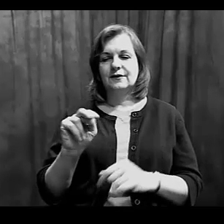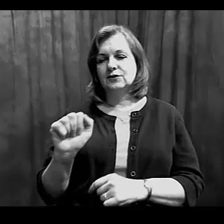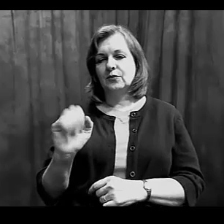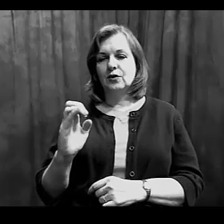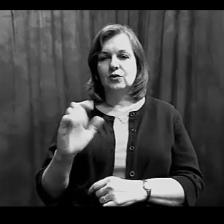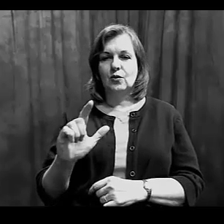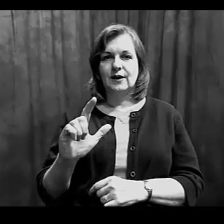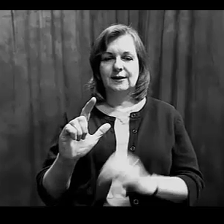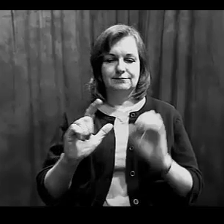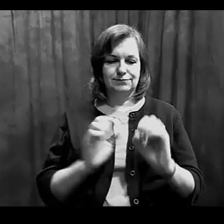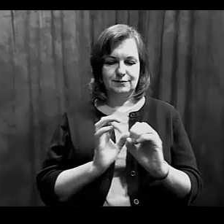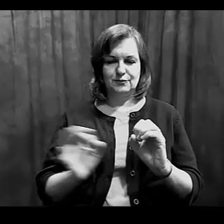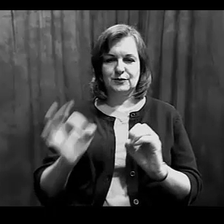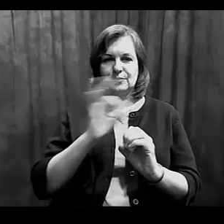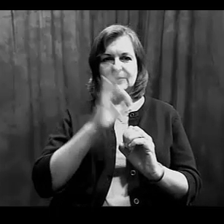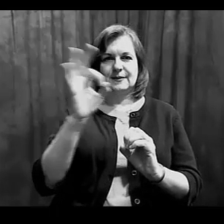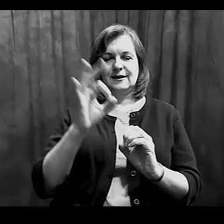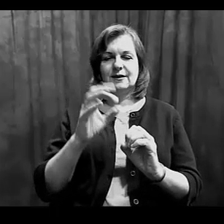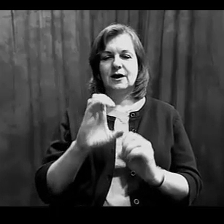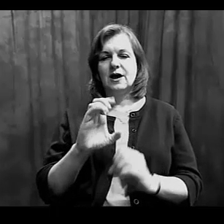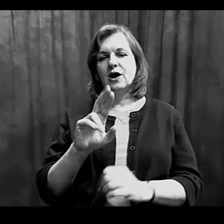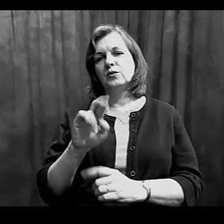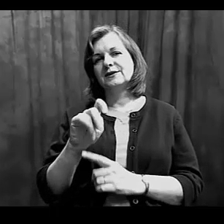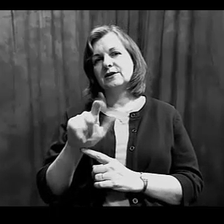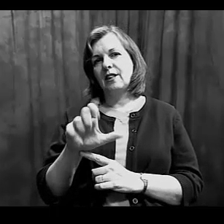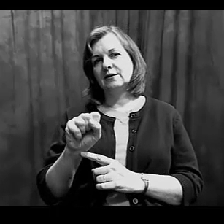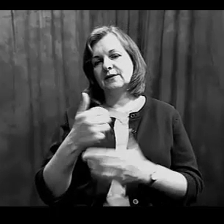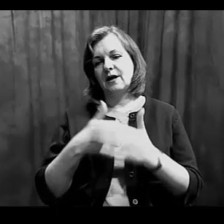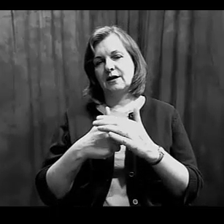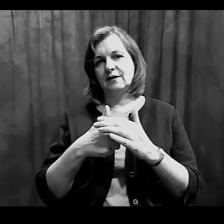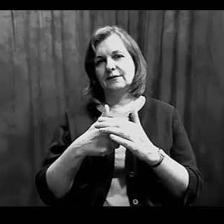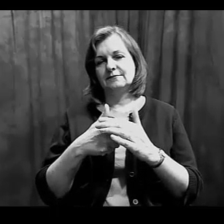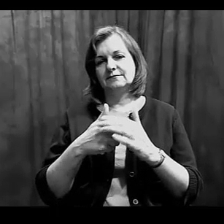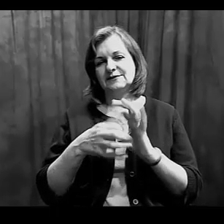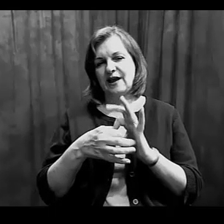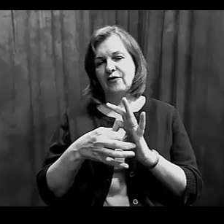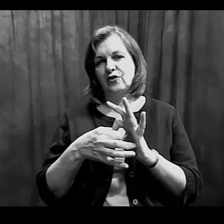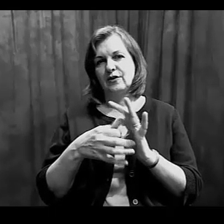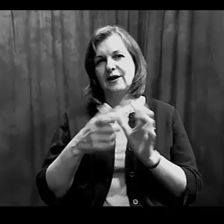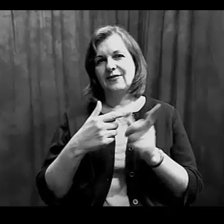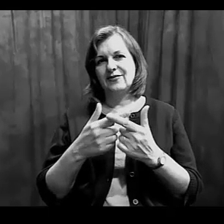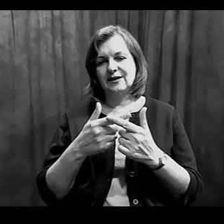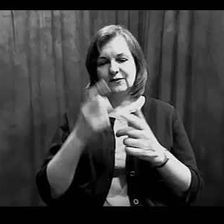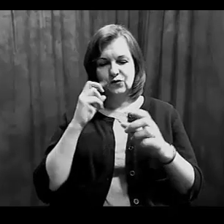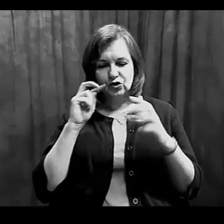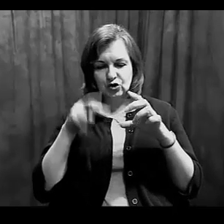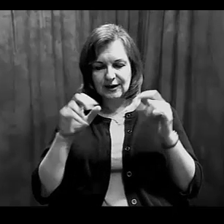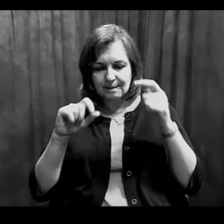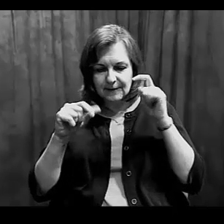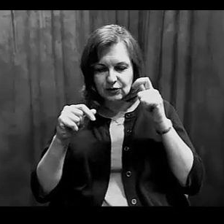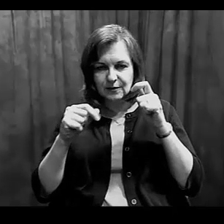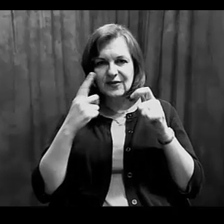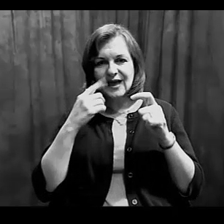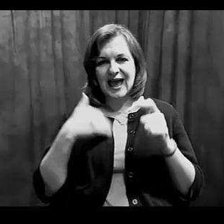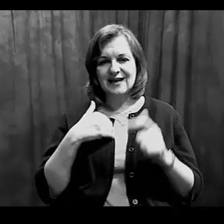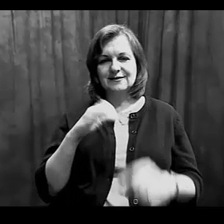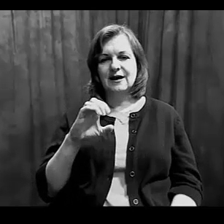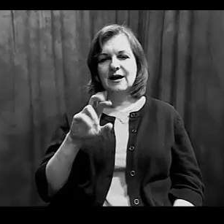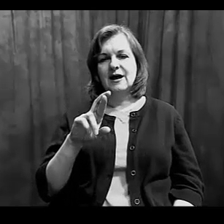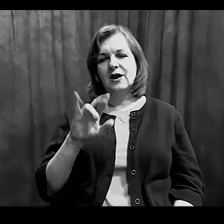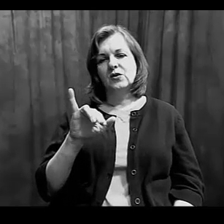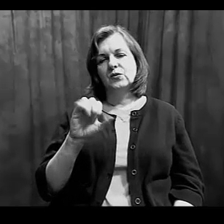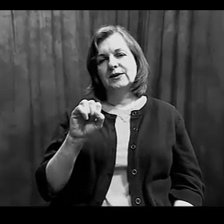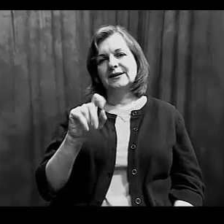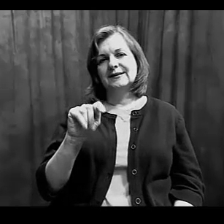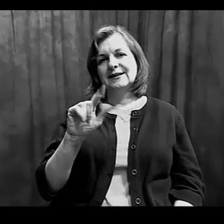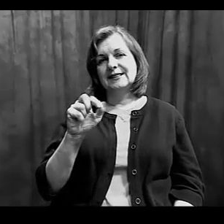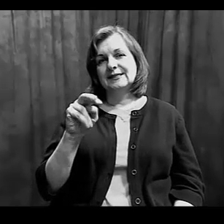and if you look at salt underneath a microscope it actually has a crystalline structure we call it -- it's very structured like